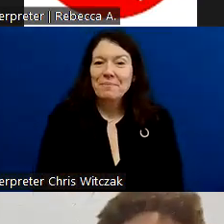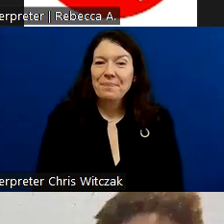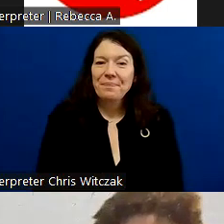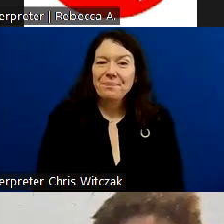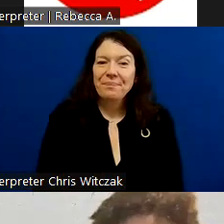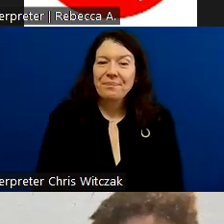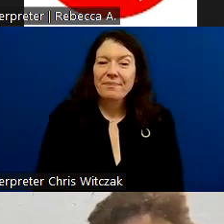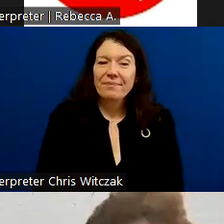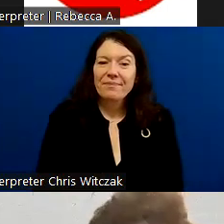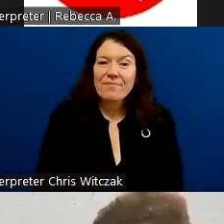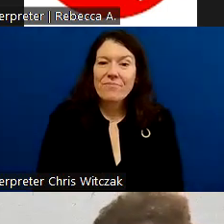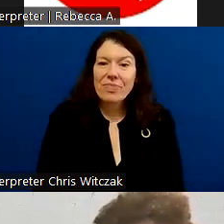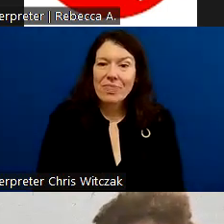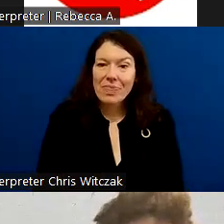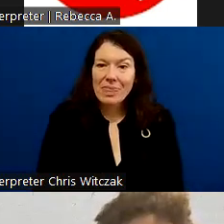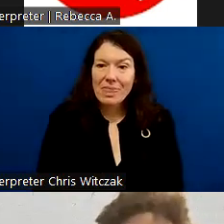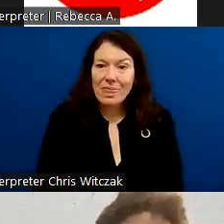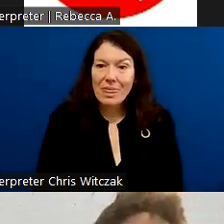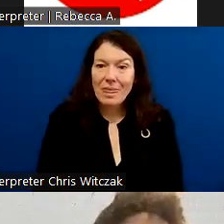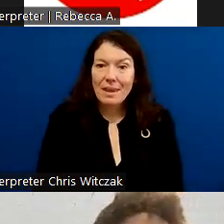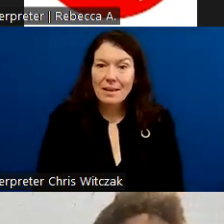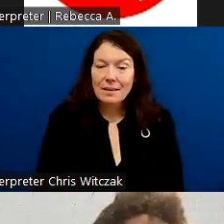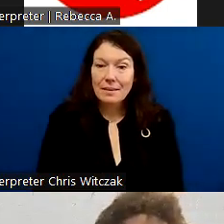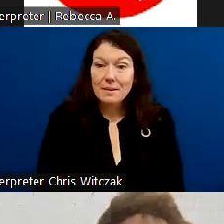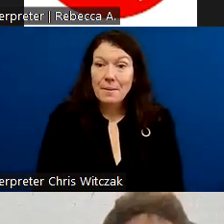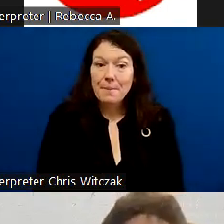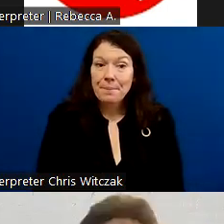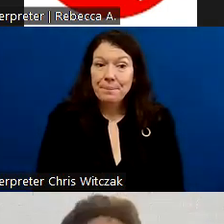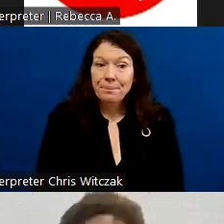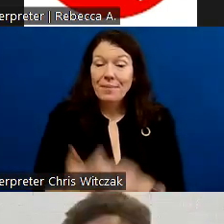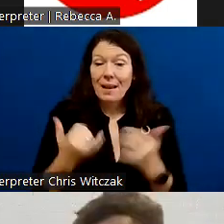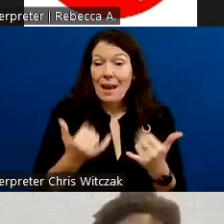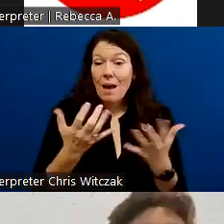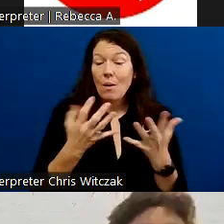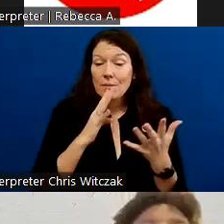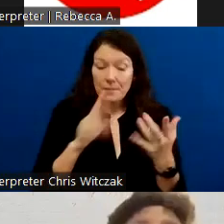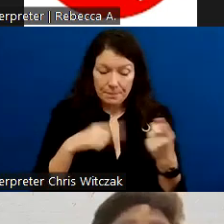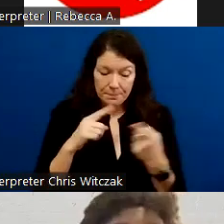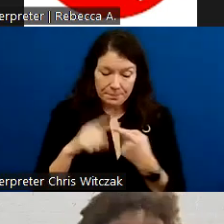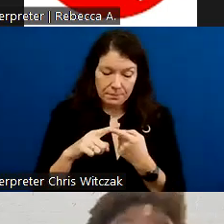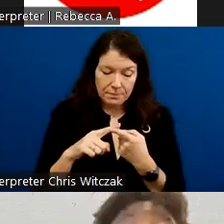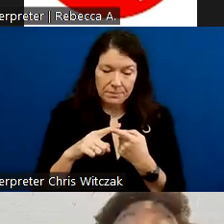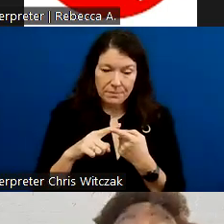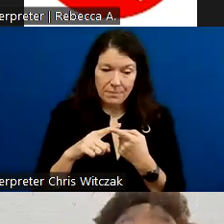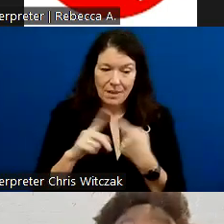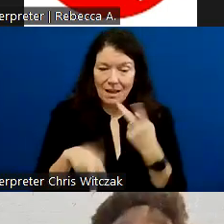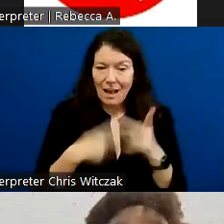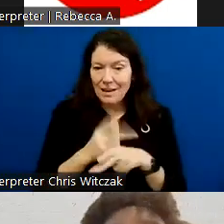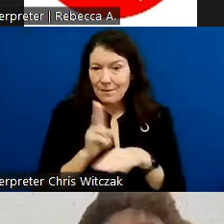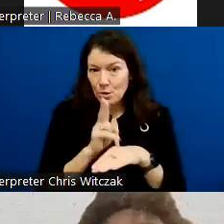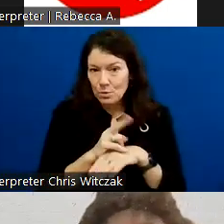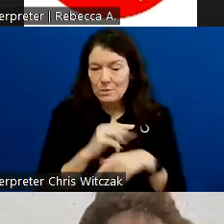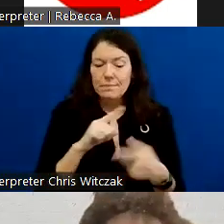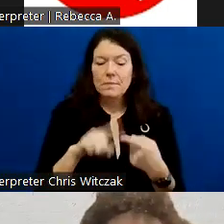all right so now we're going to talk about dimensions of use. Drug, set, setting this